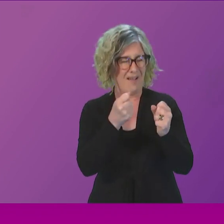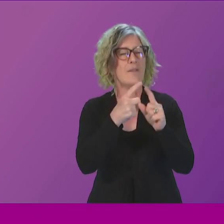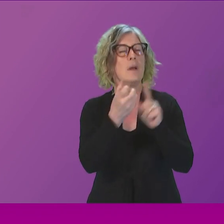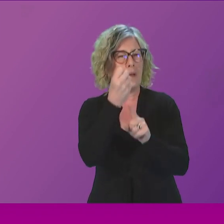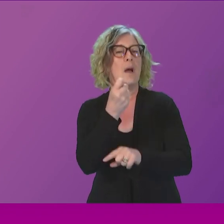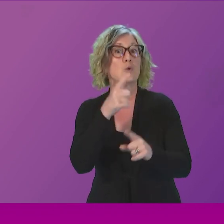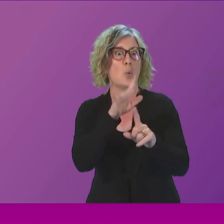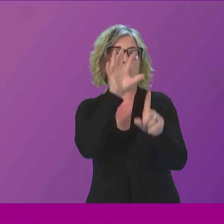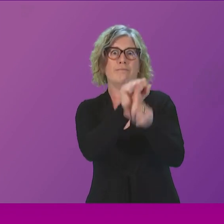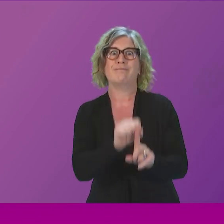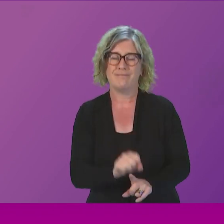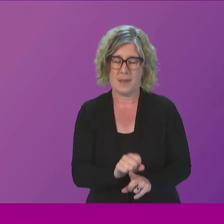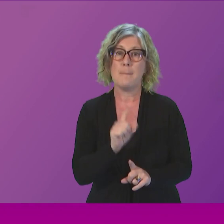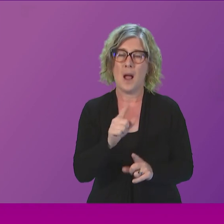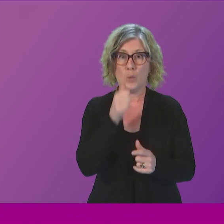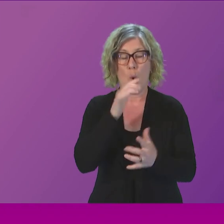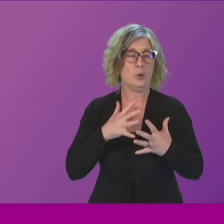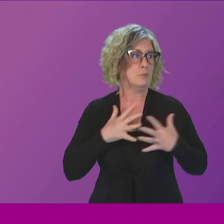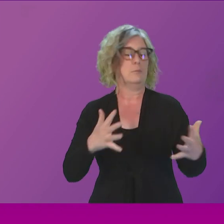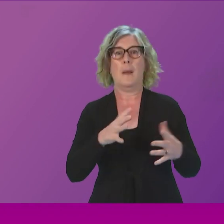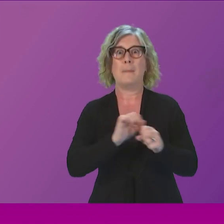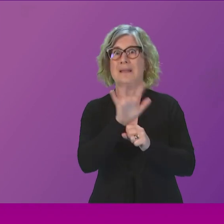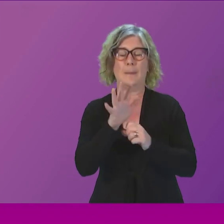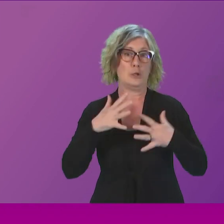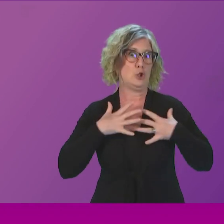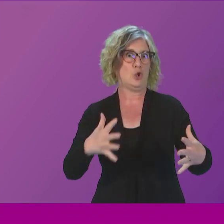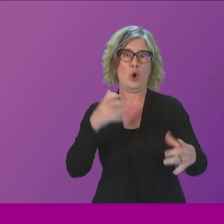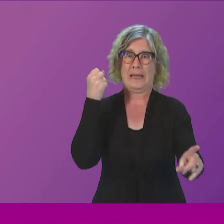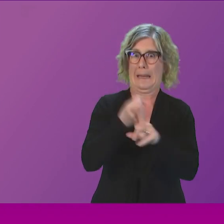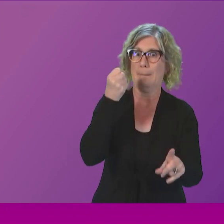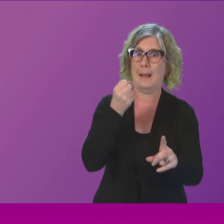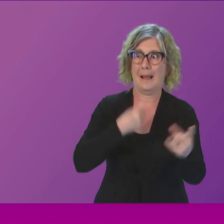of the shock of the pandemic, which has of course further exacerbated the challenge with